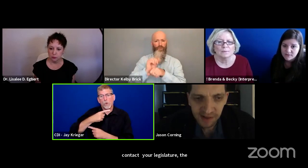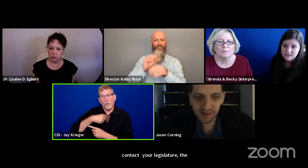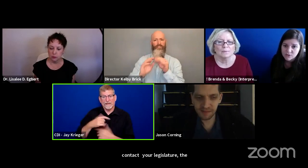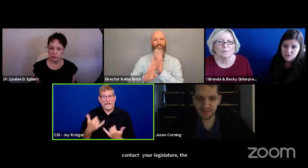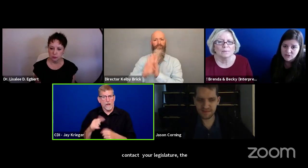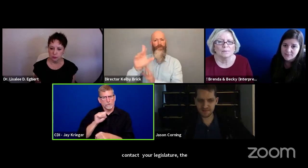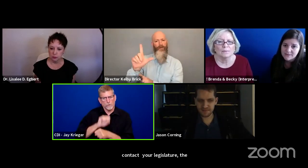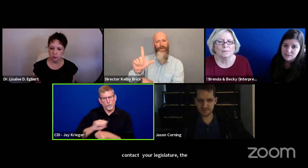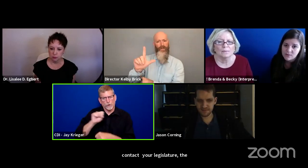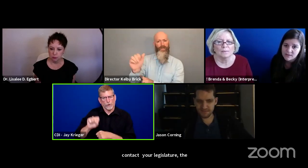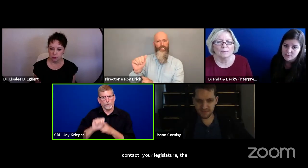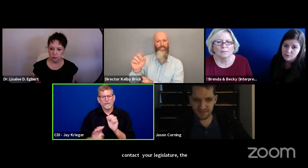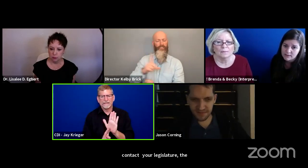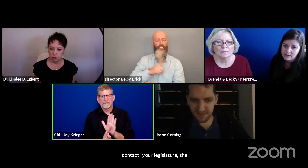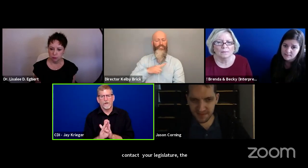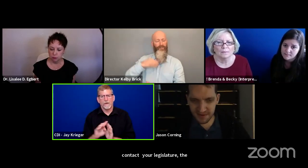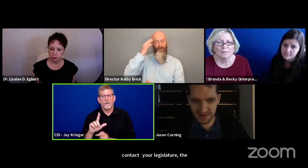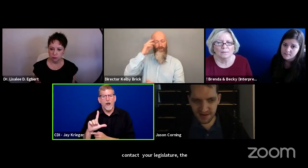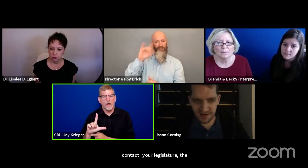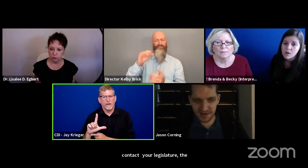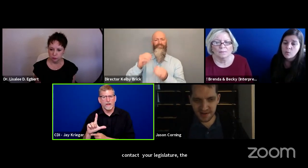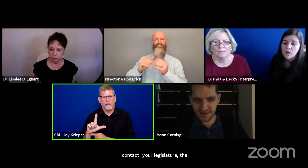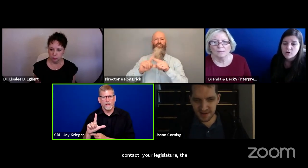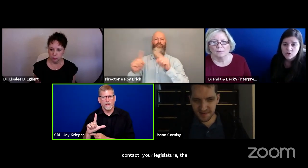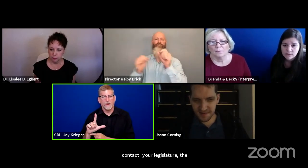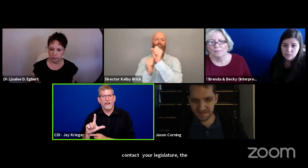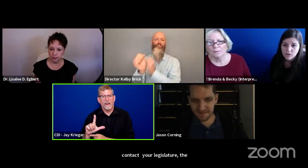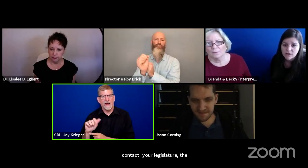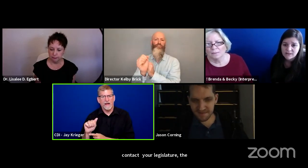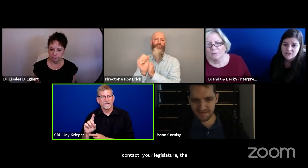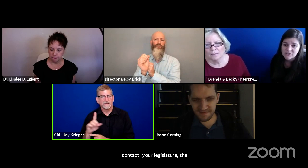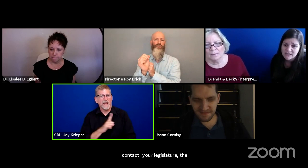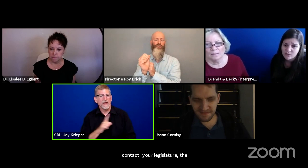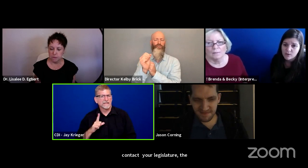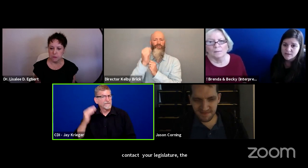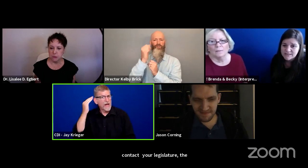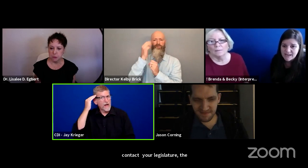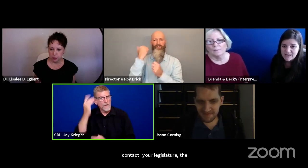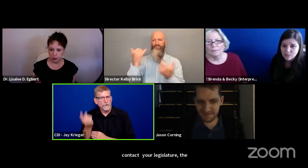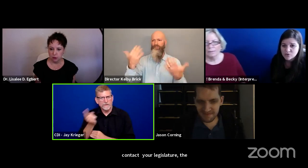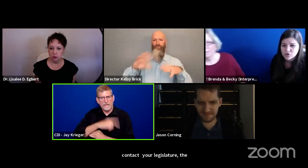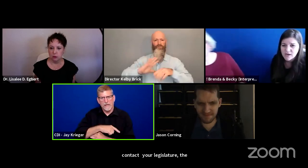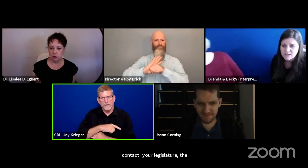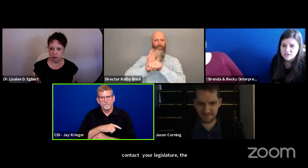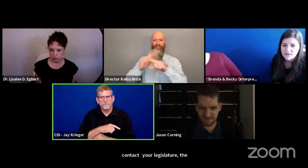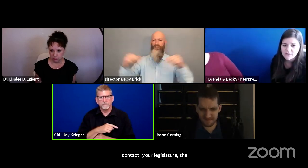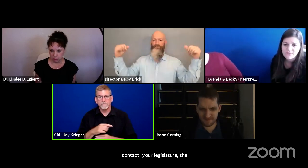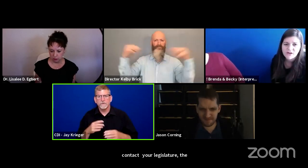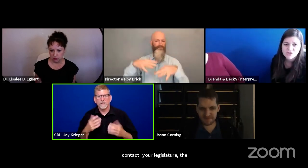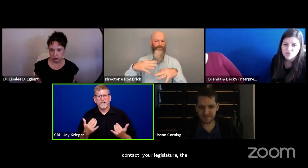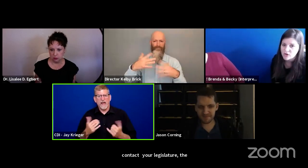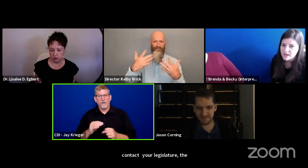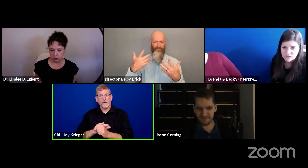the situation at MSD with the community. We are currently working on Legislative Awareness Day and trying to develop various strategies